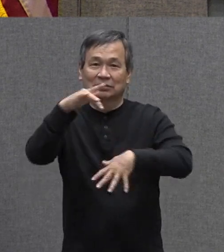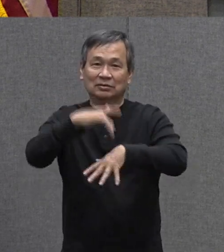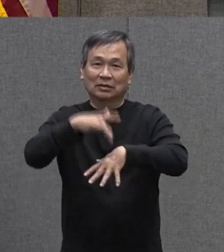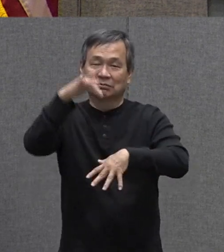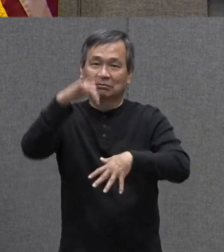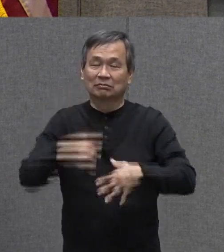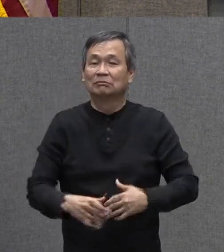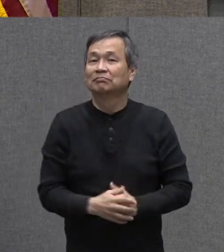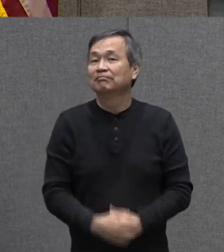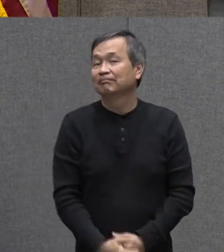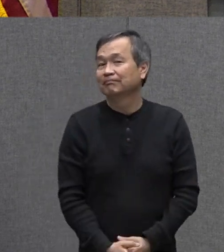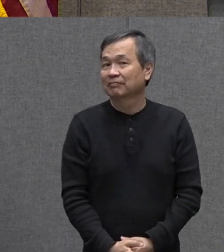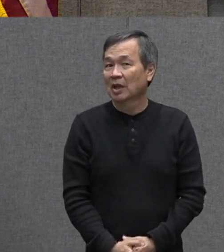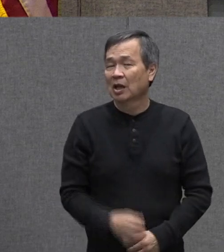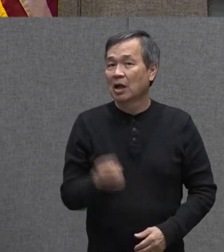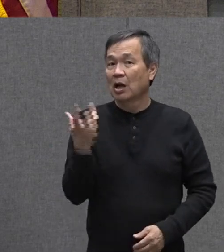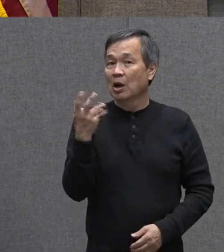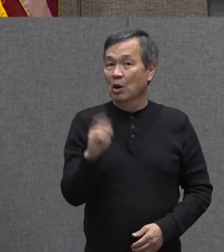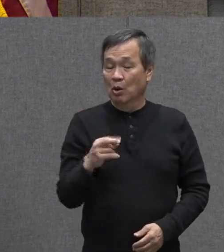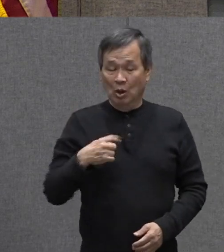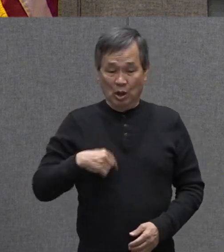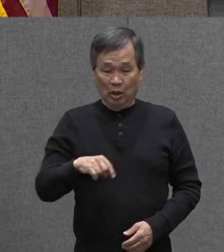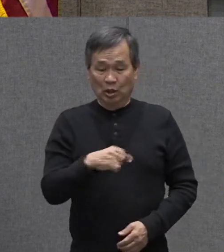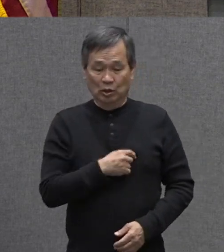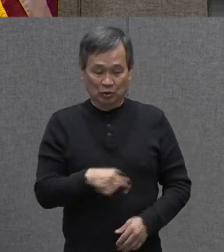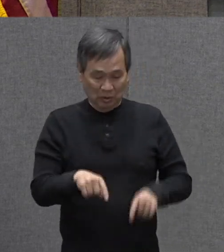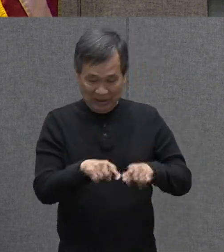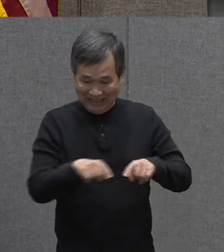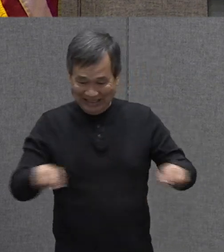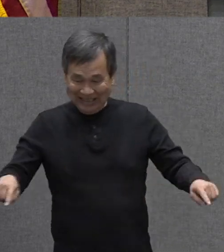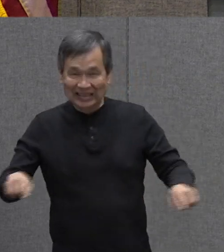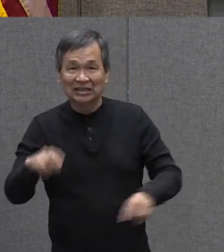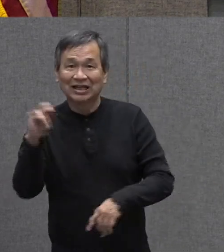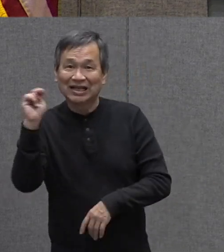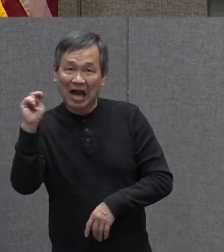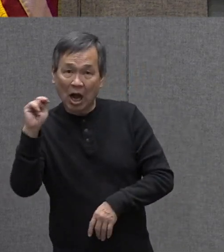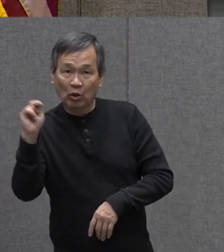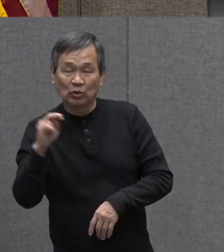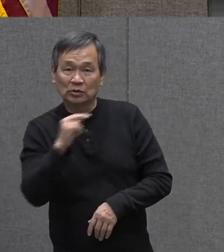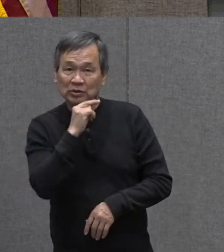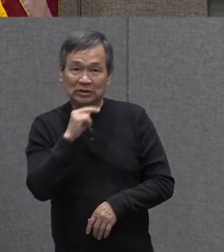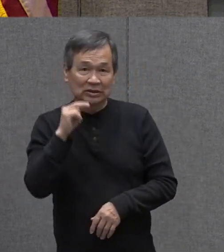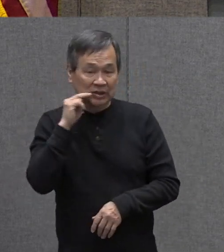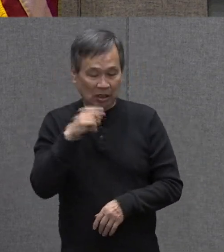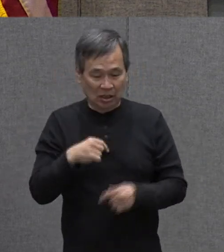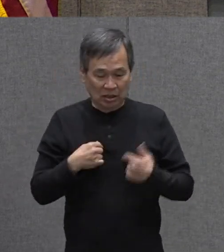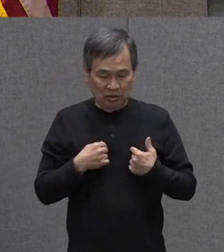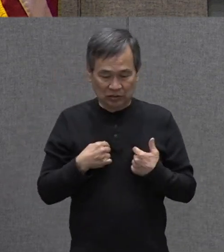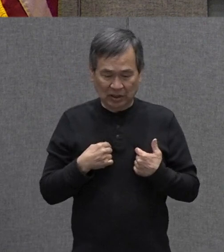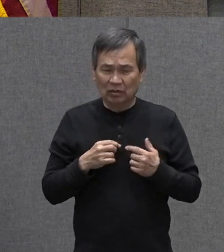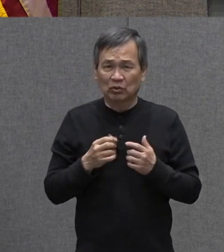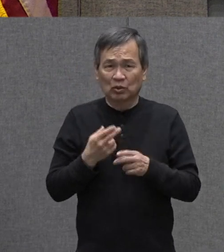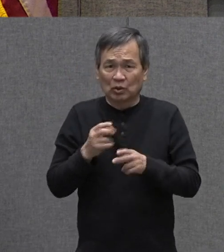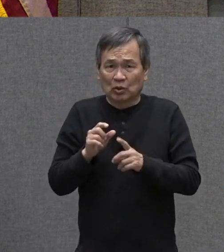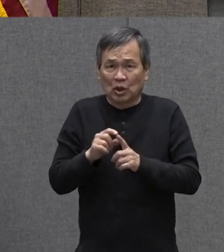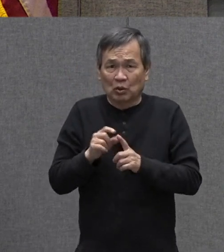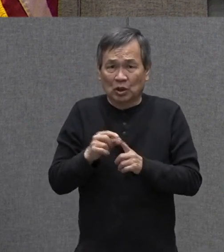When we describe these nouns, we're going to use adjectives to describe them.